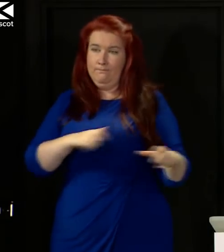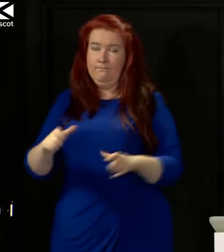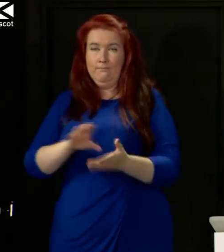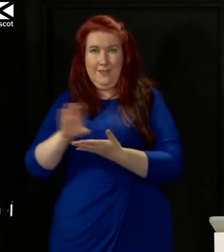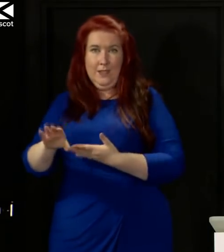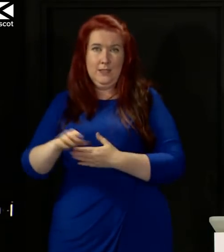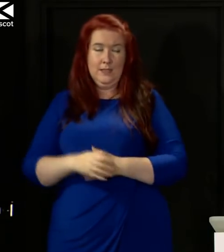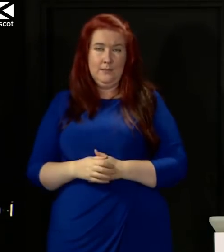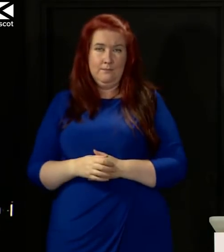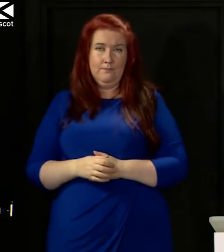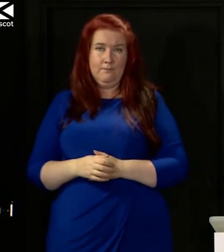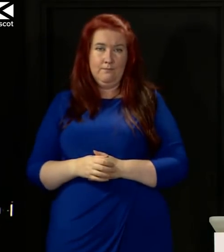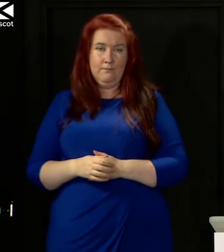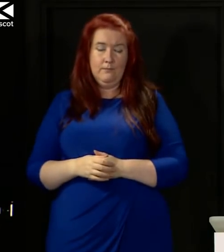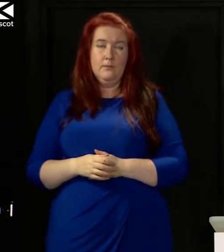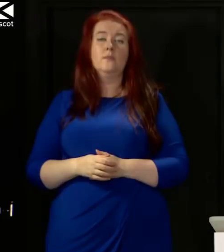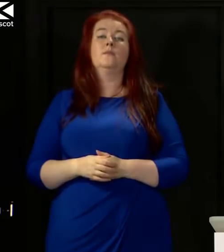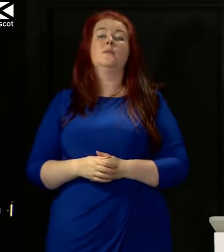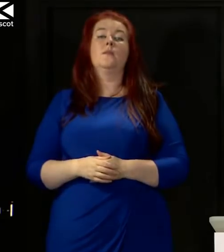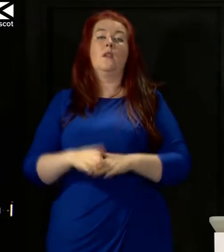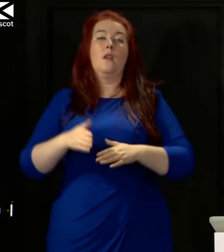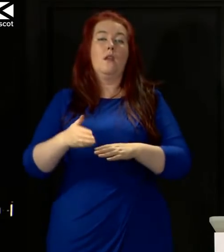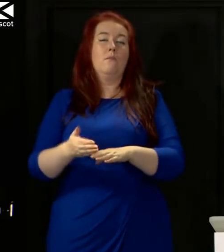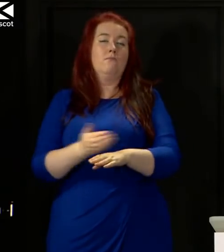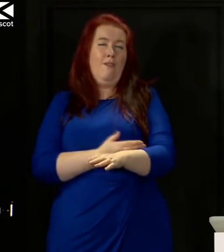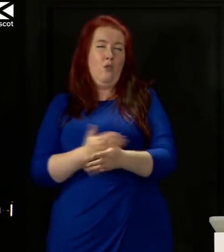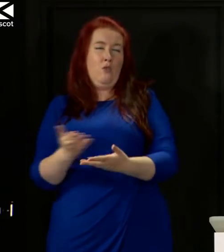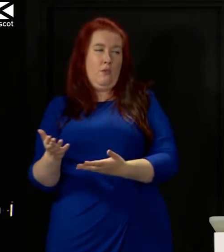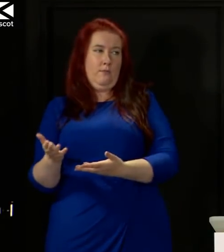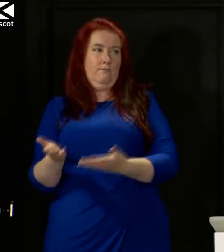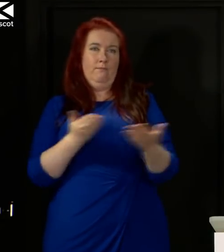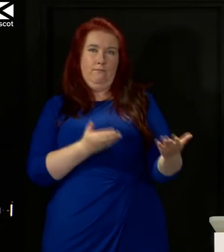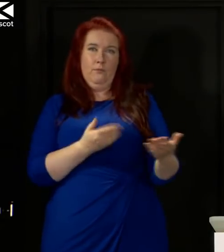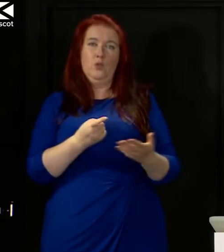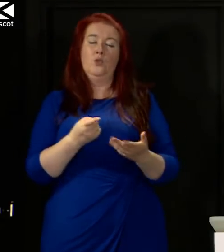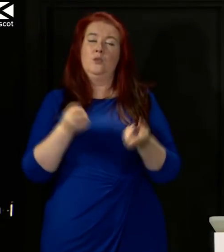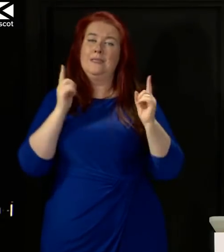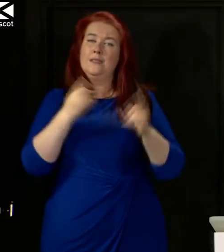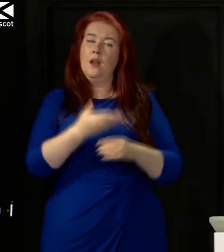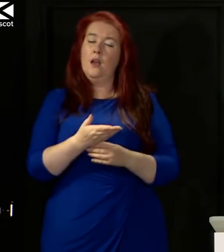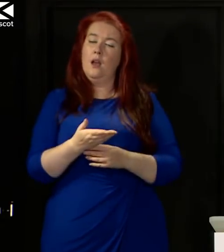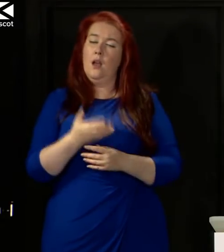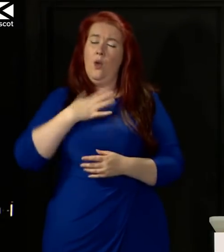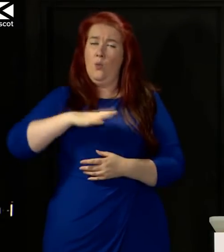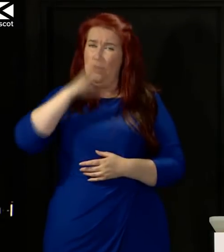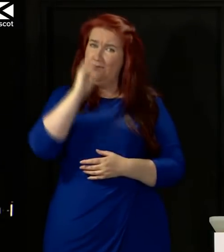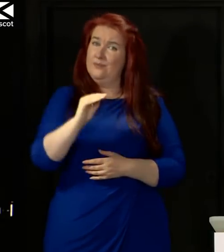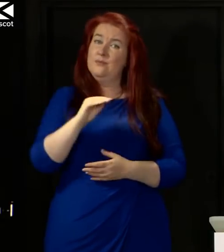Now, before I hand over to the Cabinet Secretary, I just want to close by emphasising our key